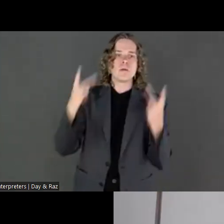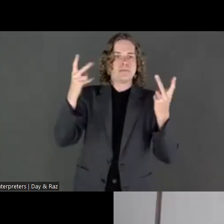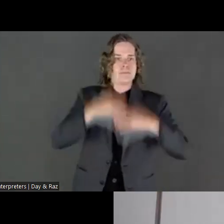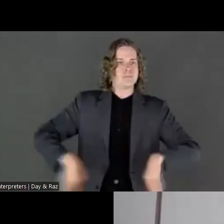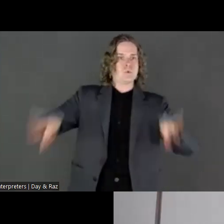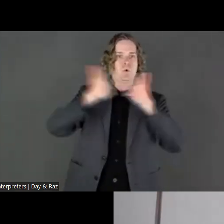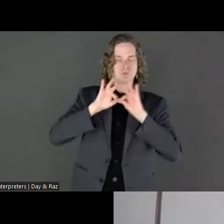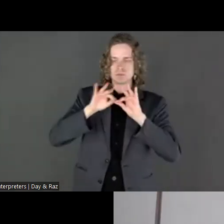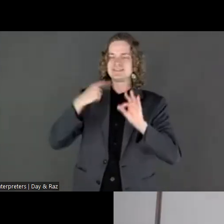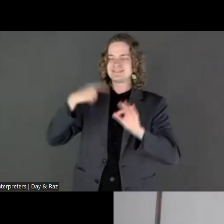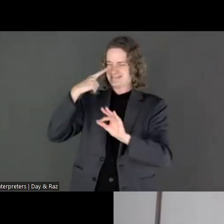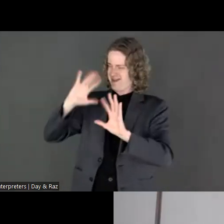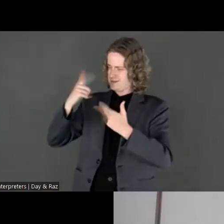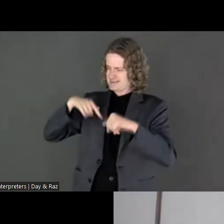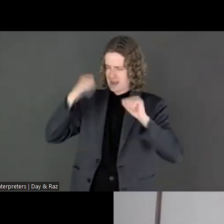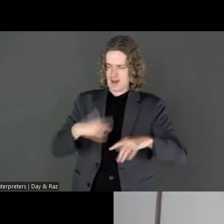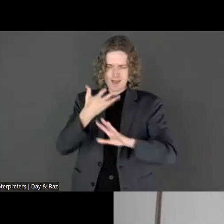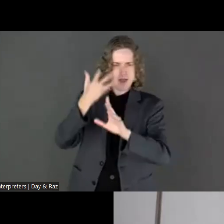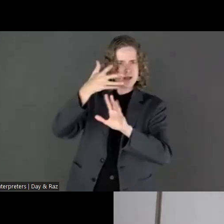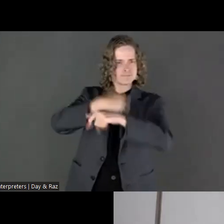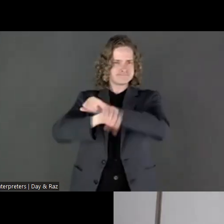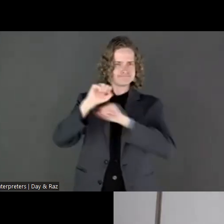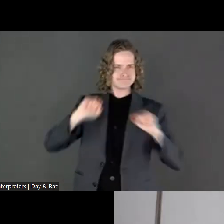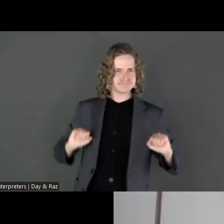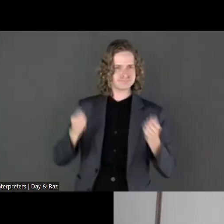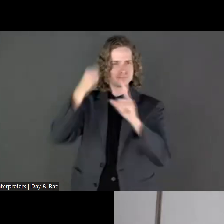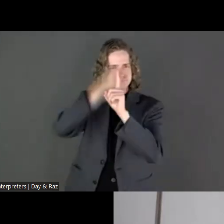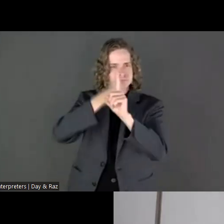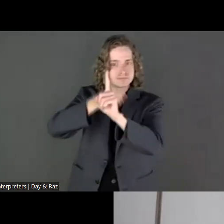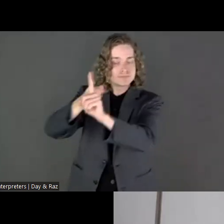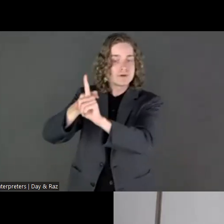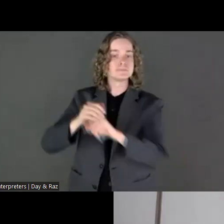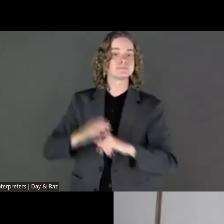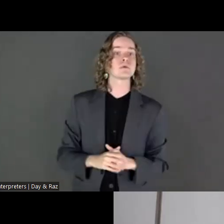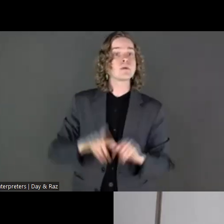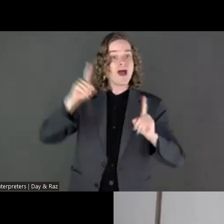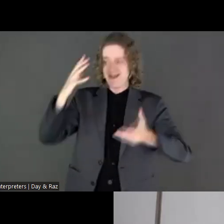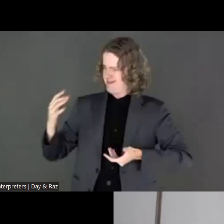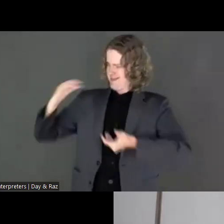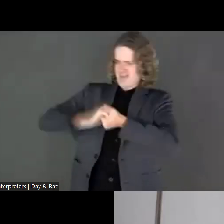between these organizations and humanitarian actors may face some challenges. In this event,